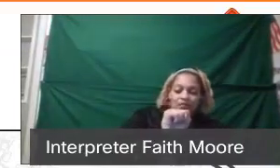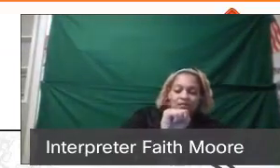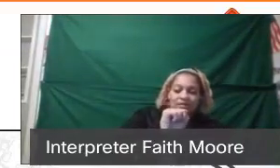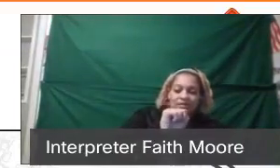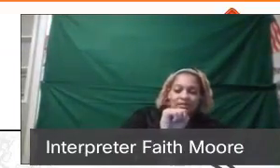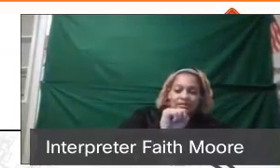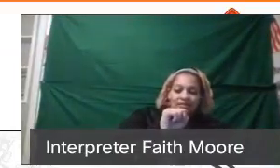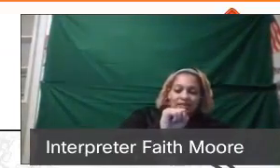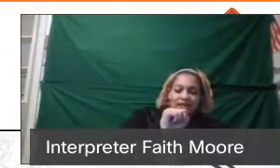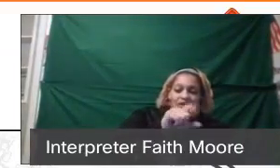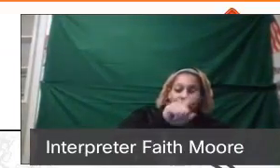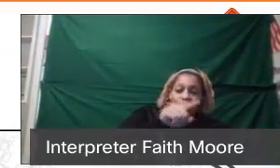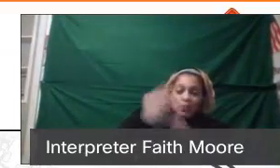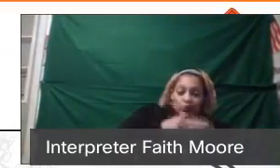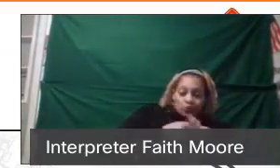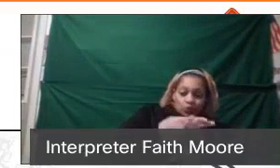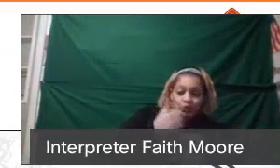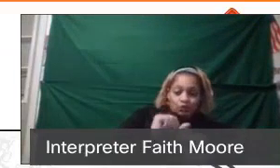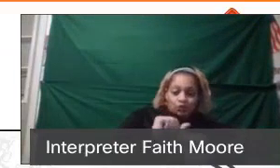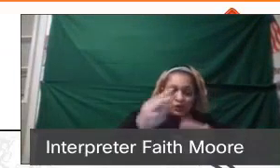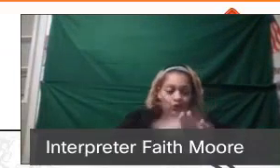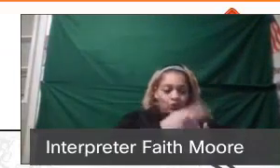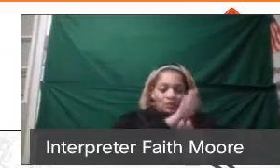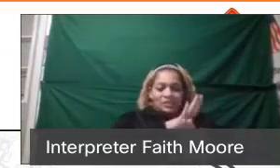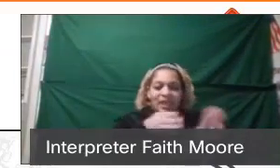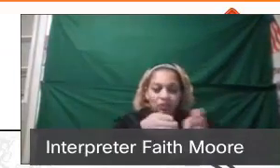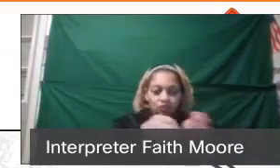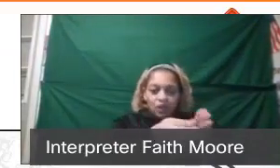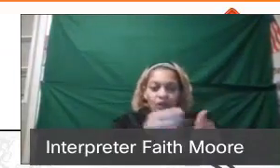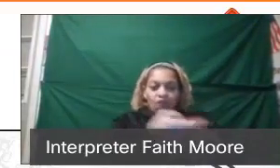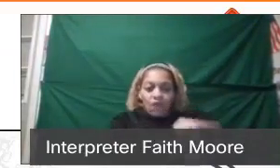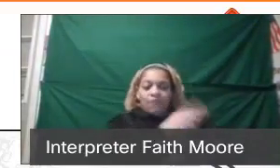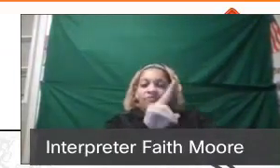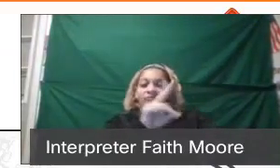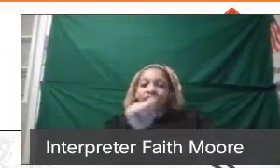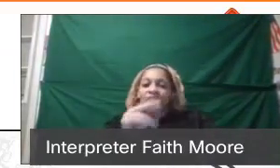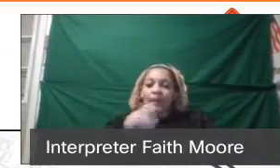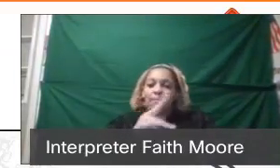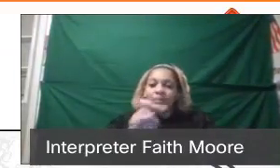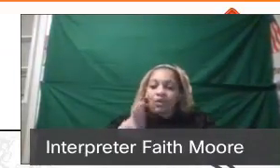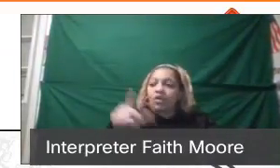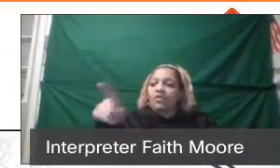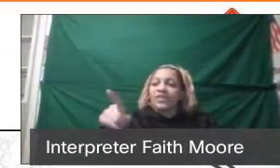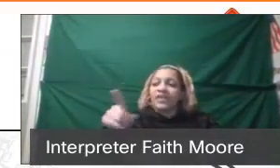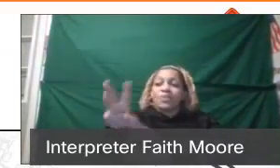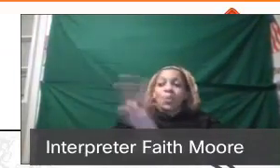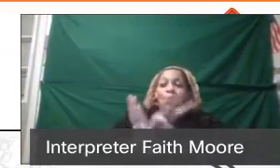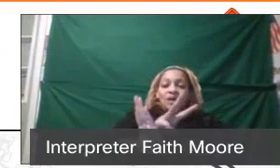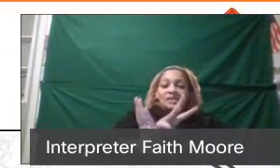Trying to get to the trail from Van Buren. On the West side of the enduring well, There'll be a head signal.